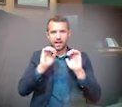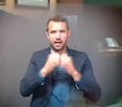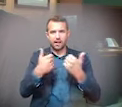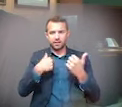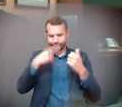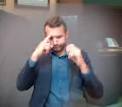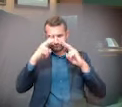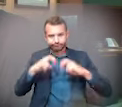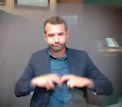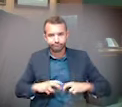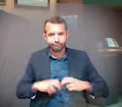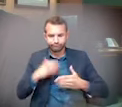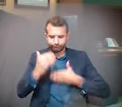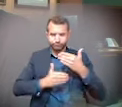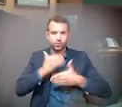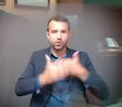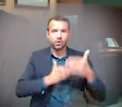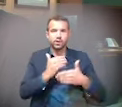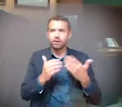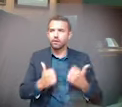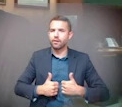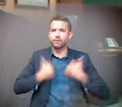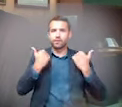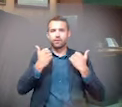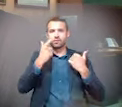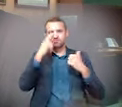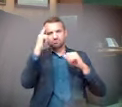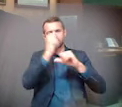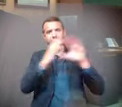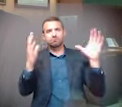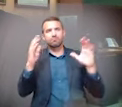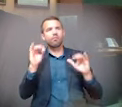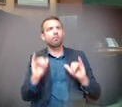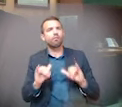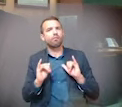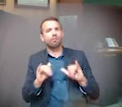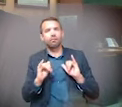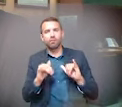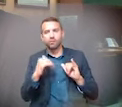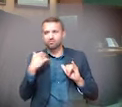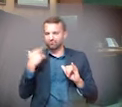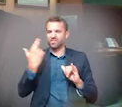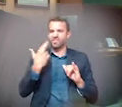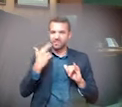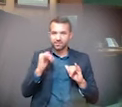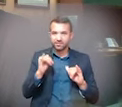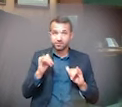was dealing with and kind of the life epiphanies that I had. And what is explained in that blog post is really